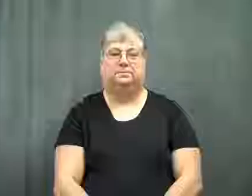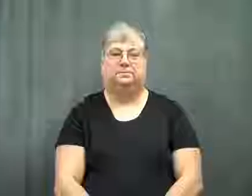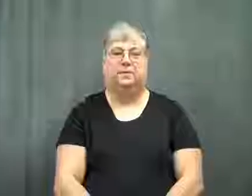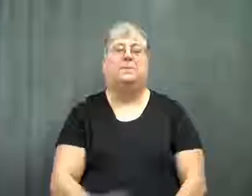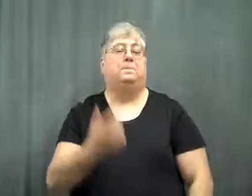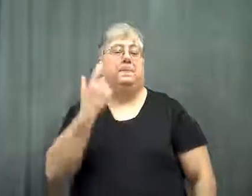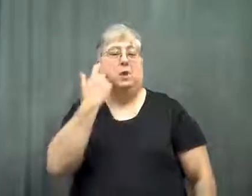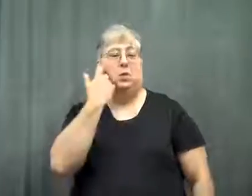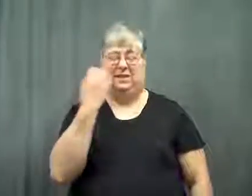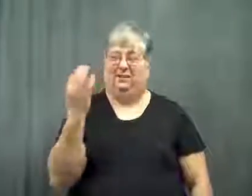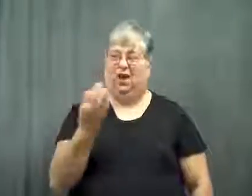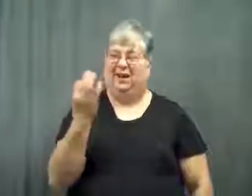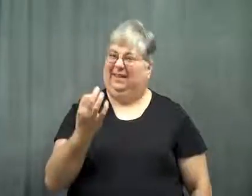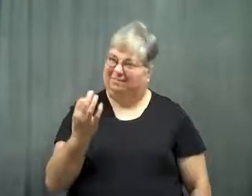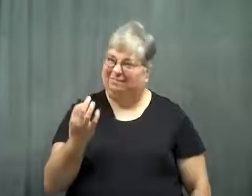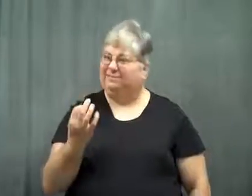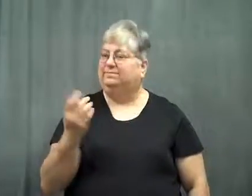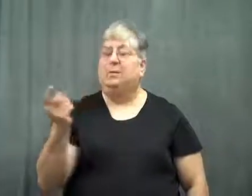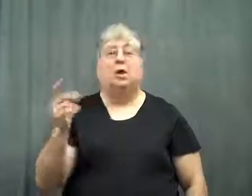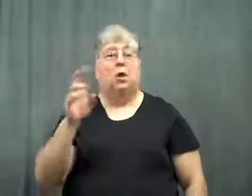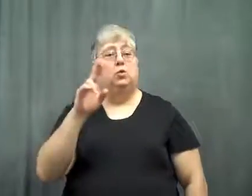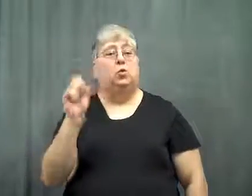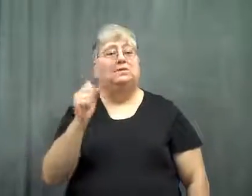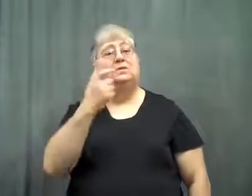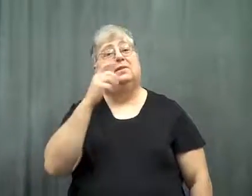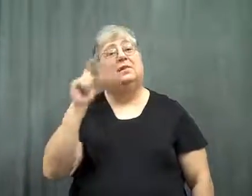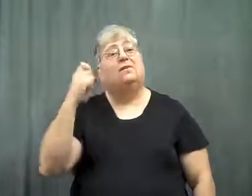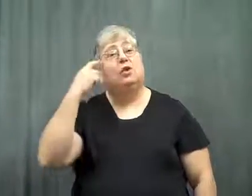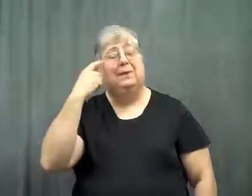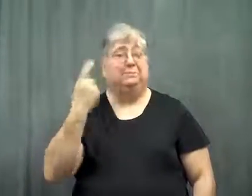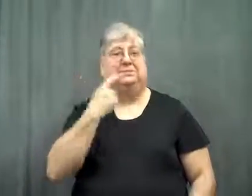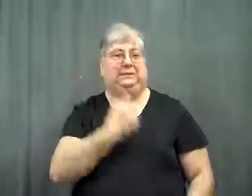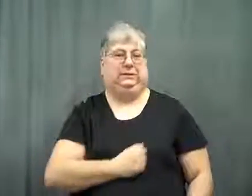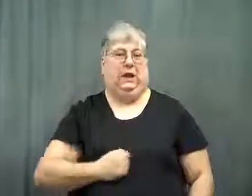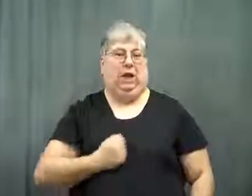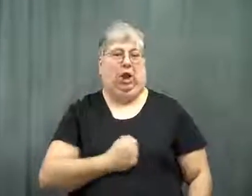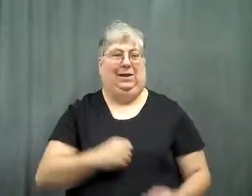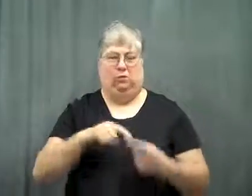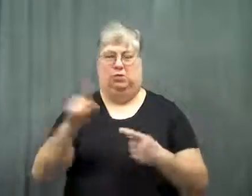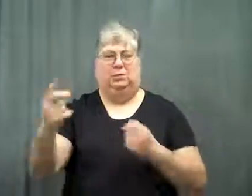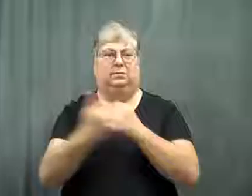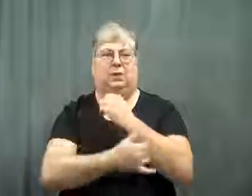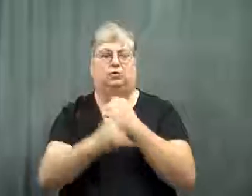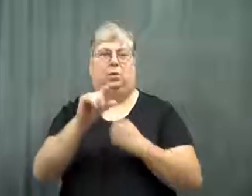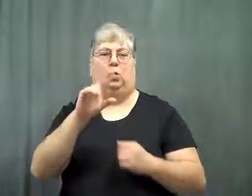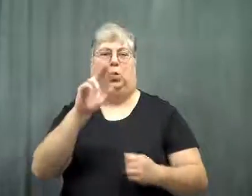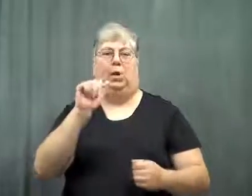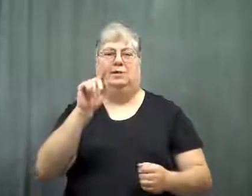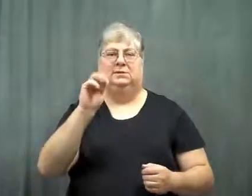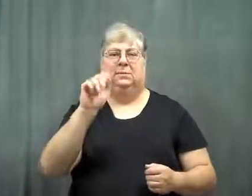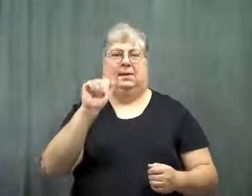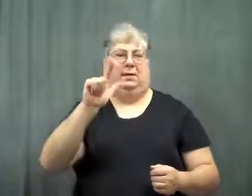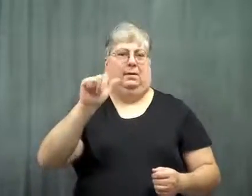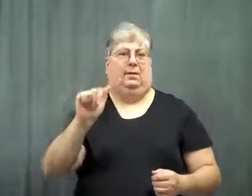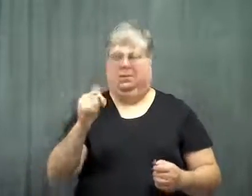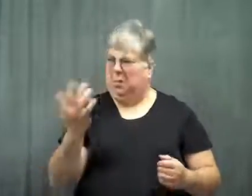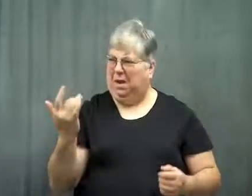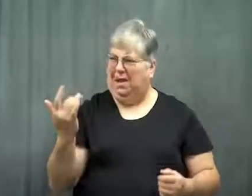Recently on Friday, the United States Government apologized to the country of Guatemala.